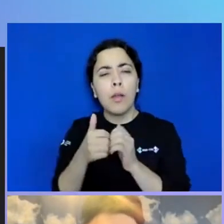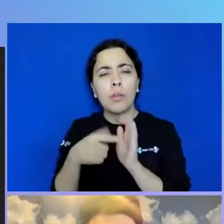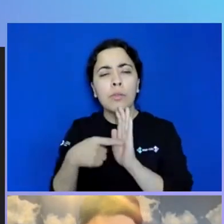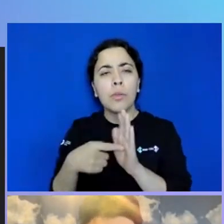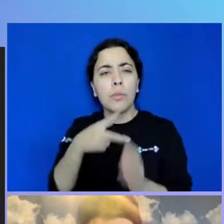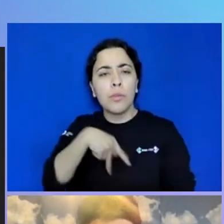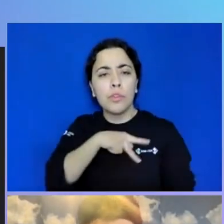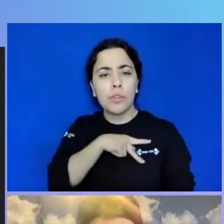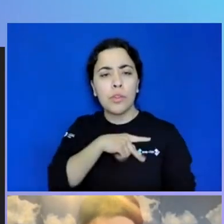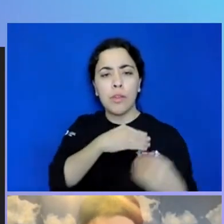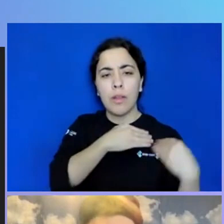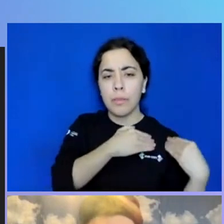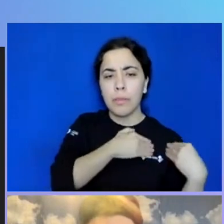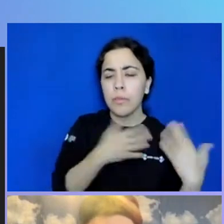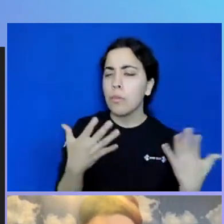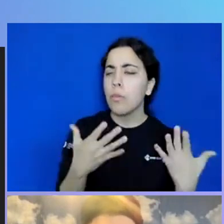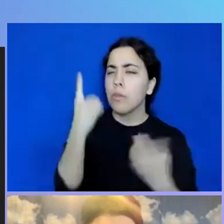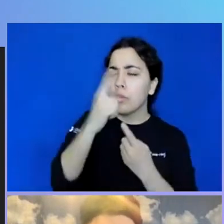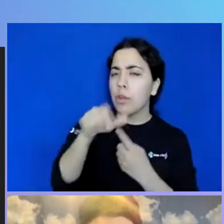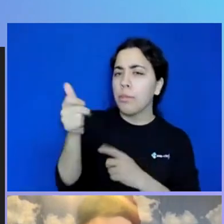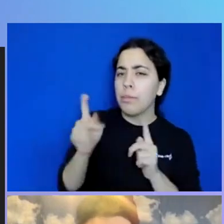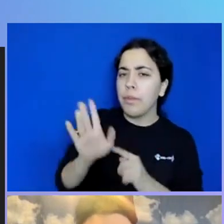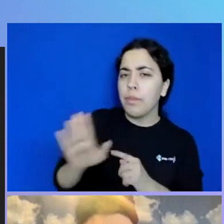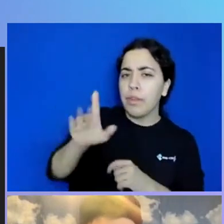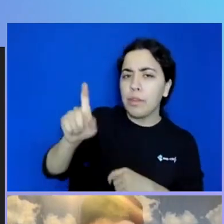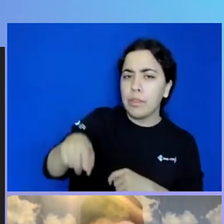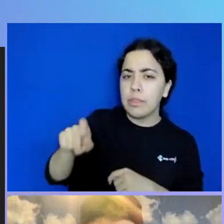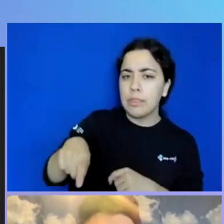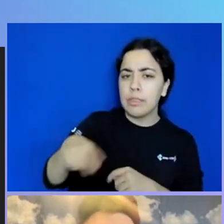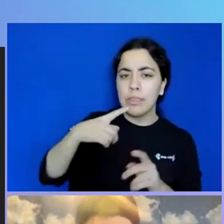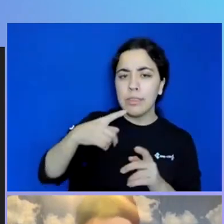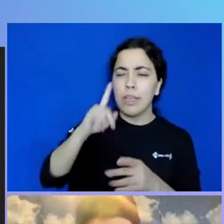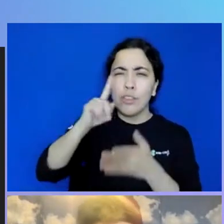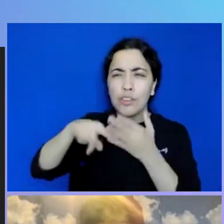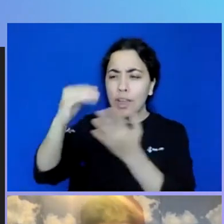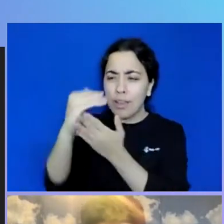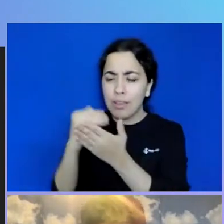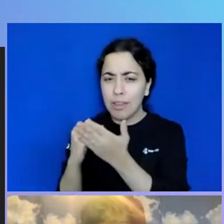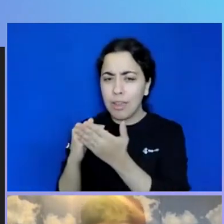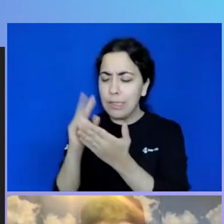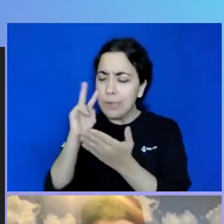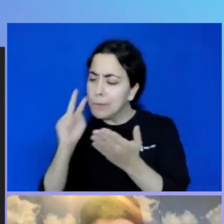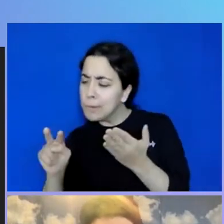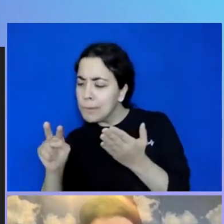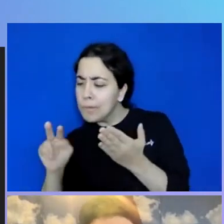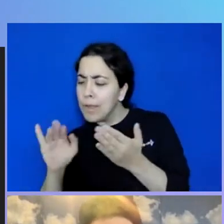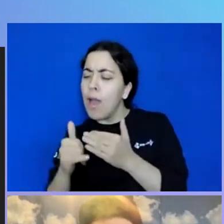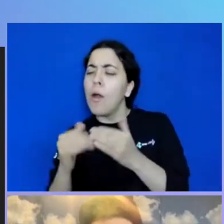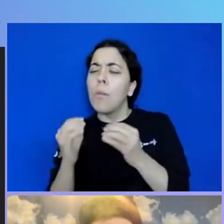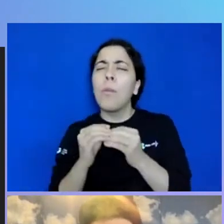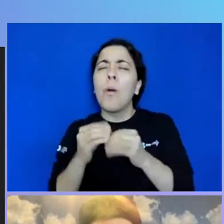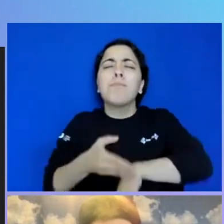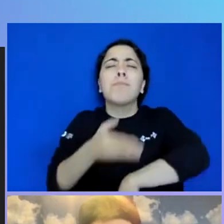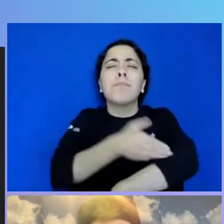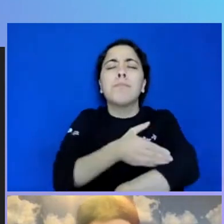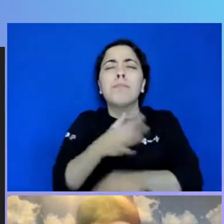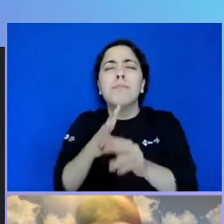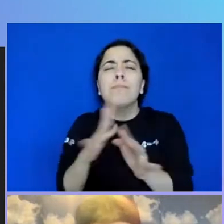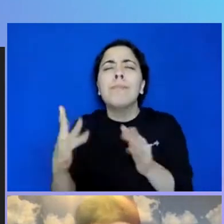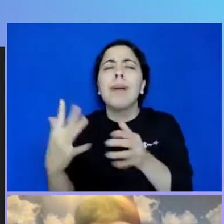the needs of others and to lean on checklists for tips like running inclusive meetings. Uh,